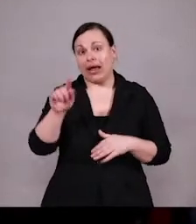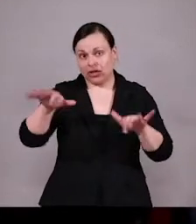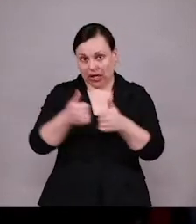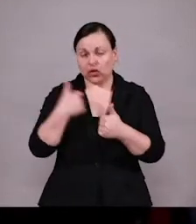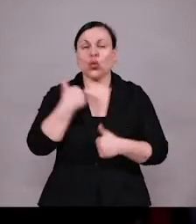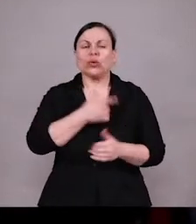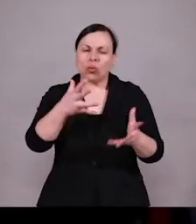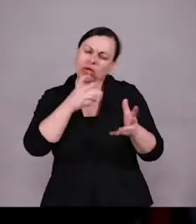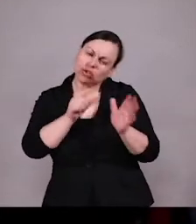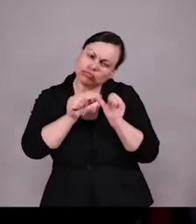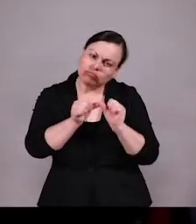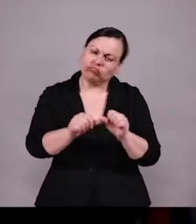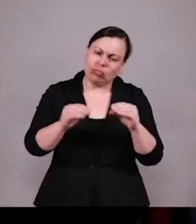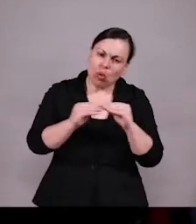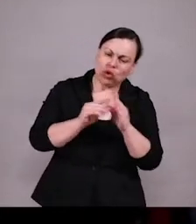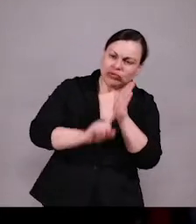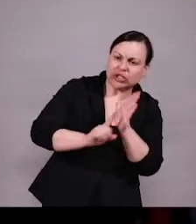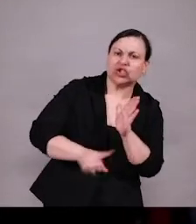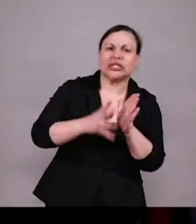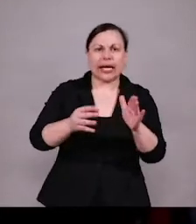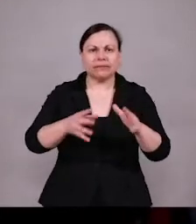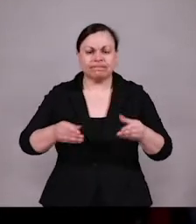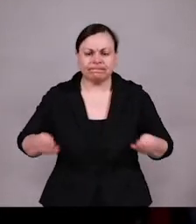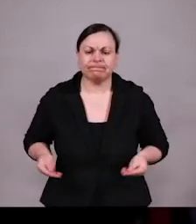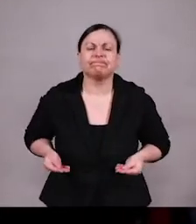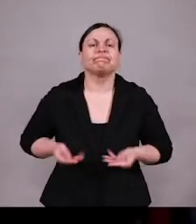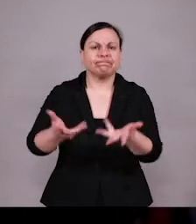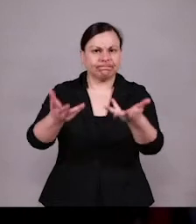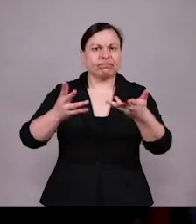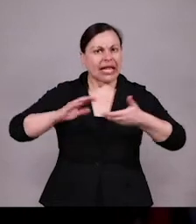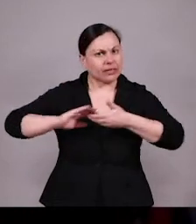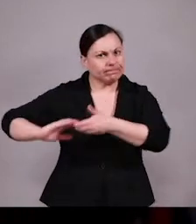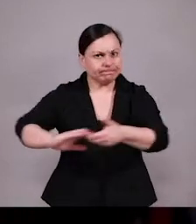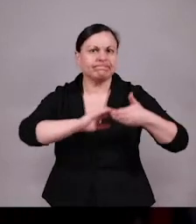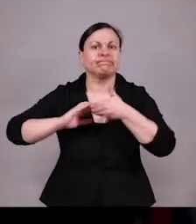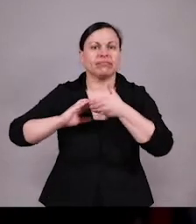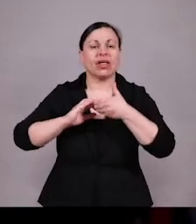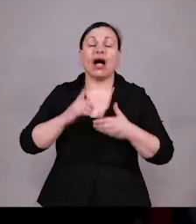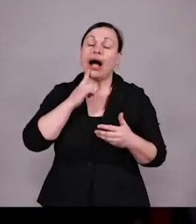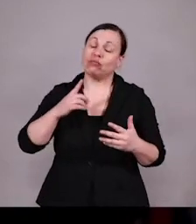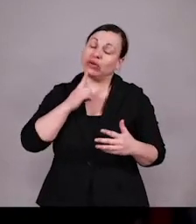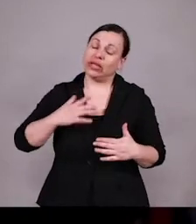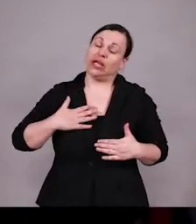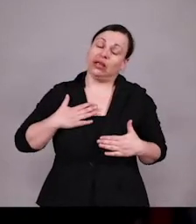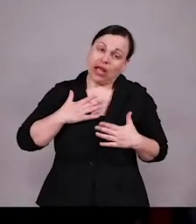spur innovation, and create collaboration. I’m encouraged by the institutional success we’re